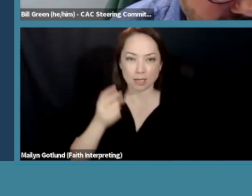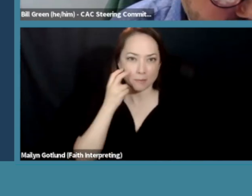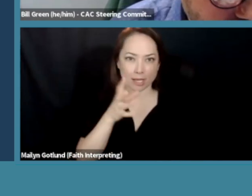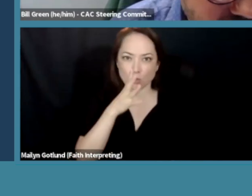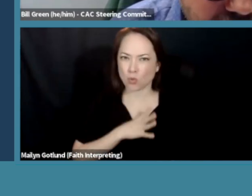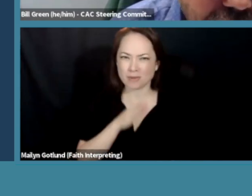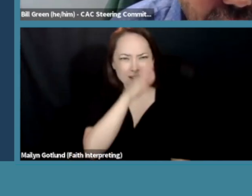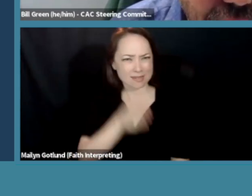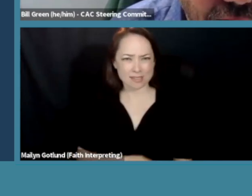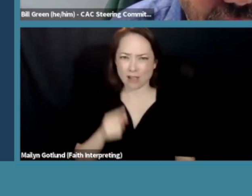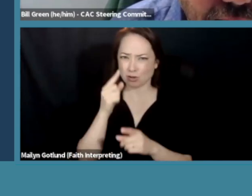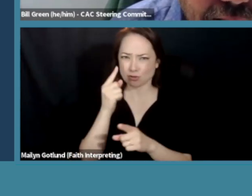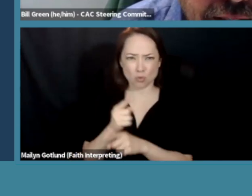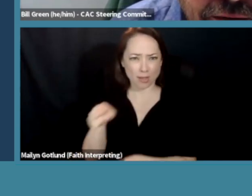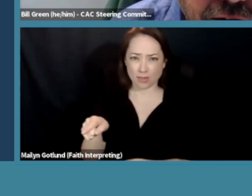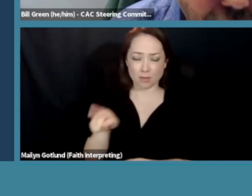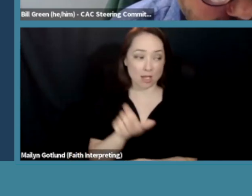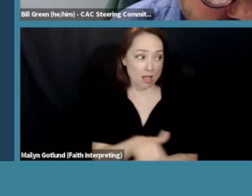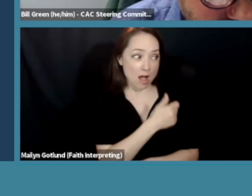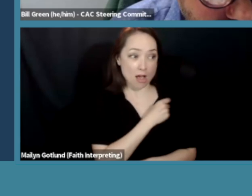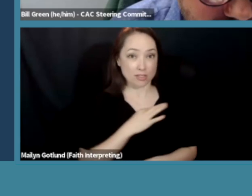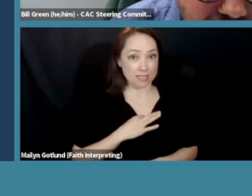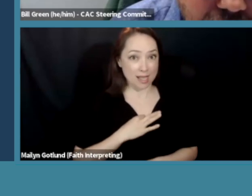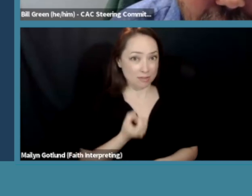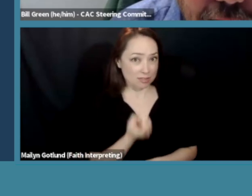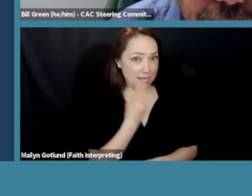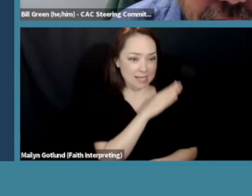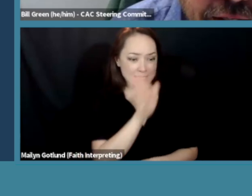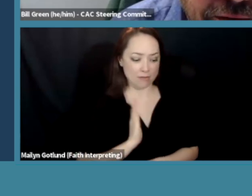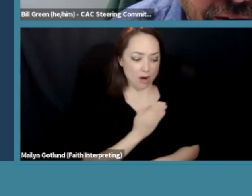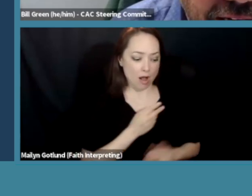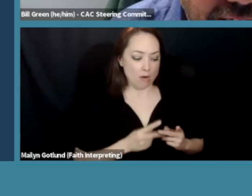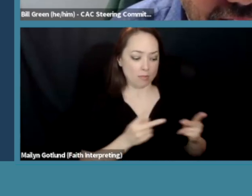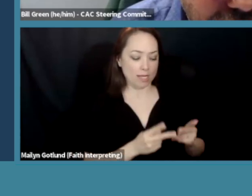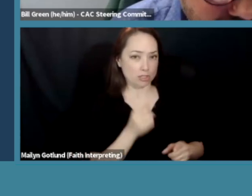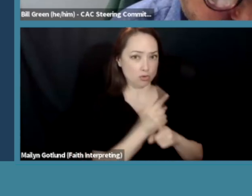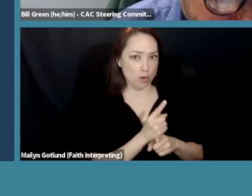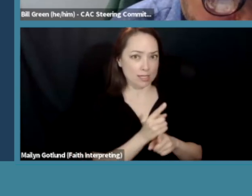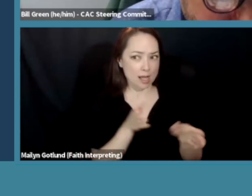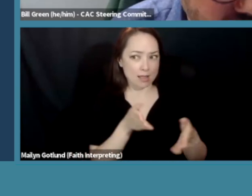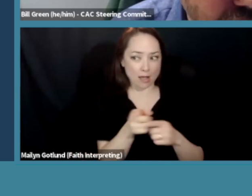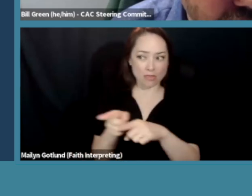Other staff should be known that it's never our place to correct. Allow people to identify as they choose, use judgment,